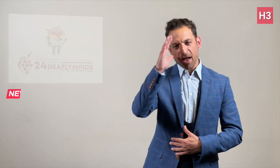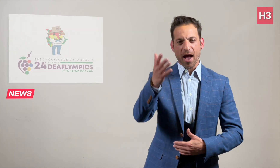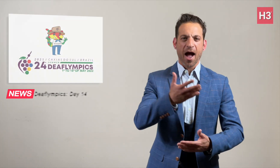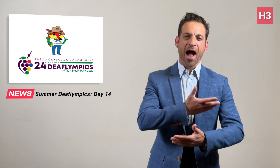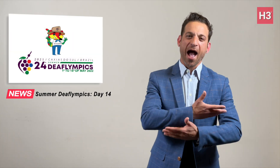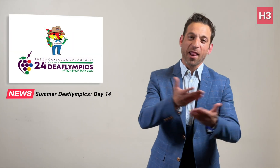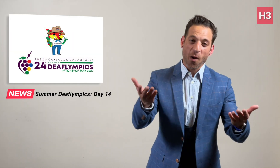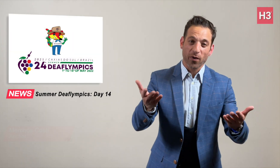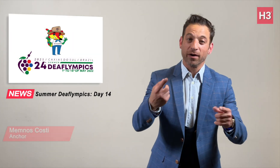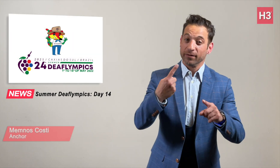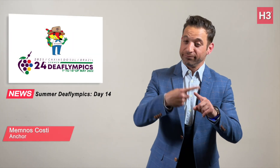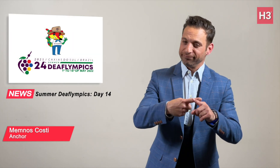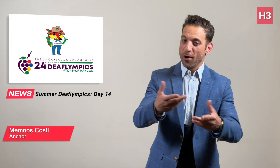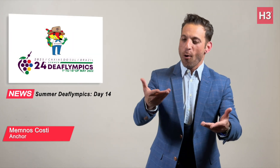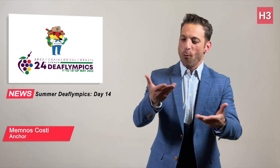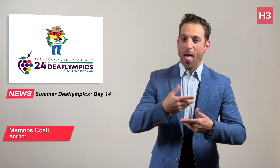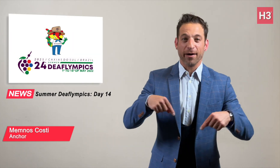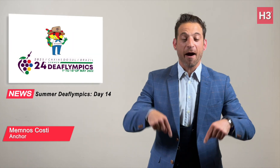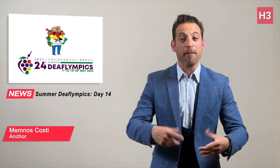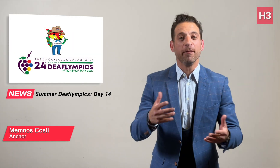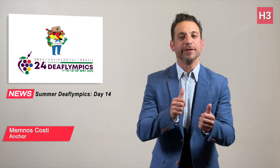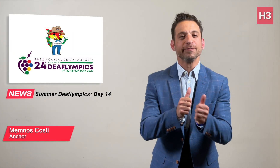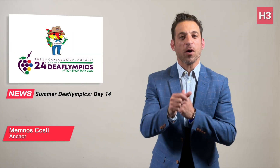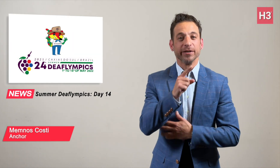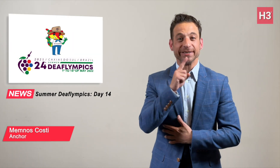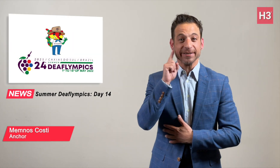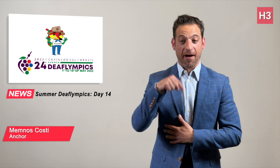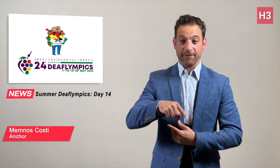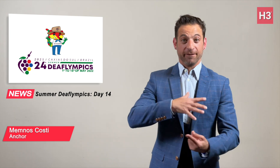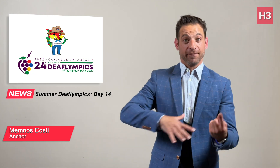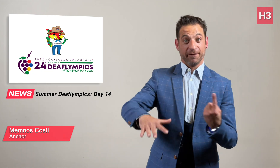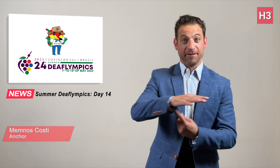Hello everyone and